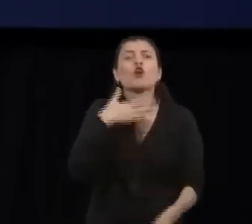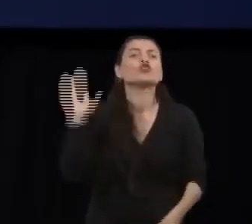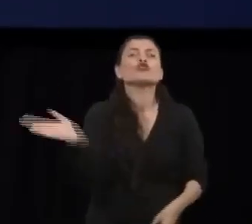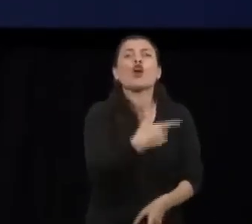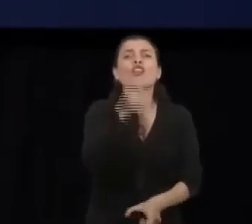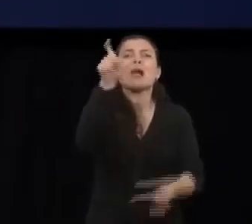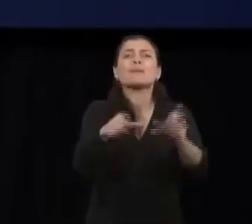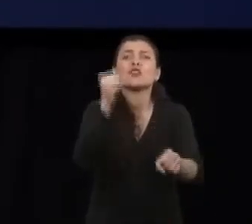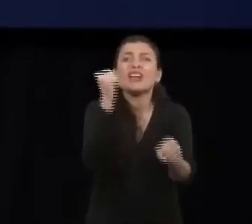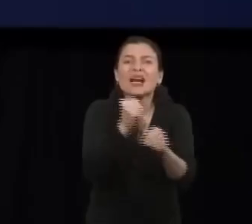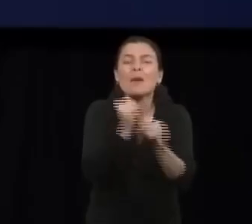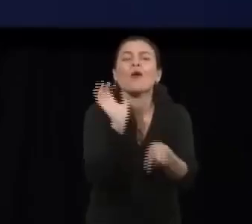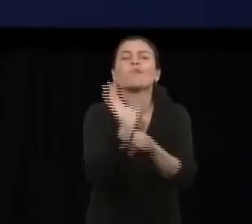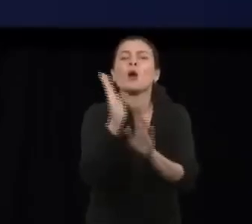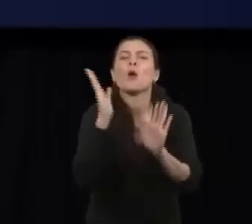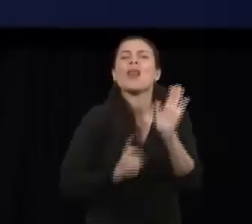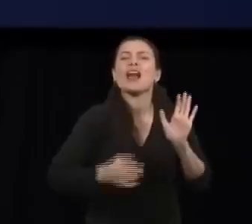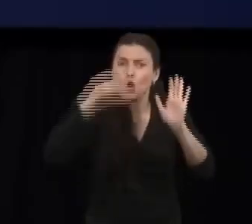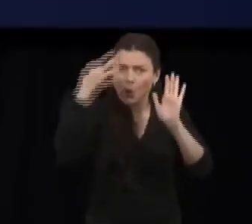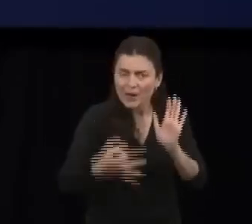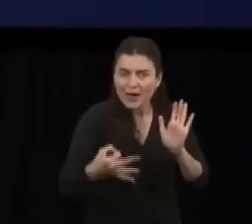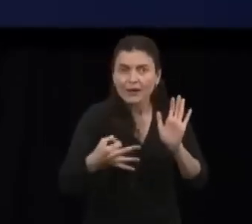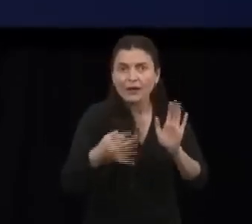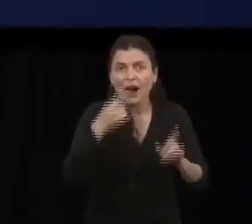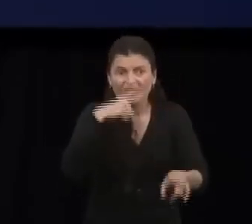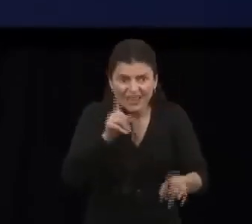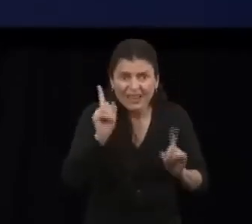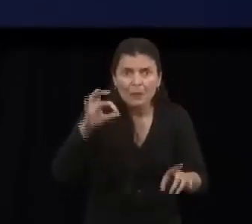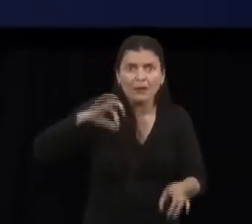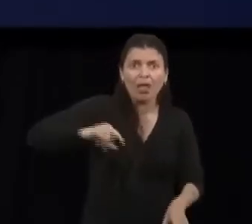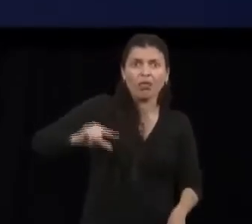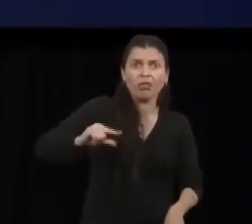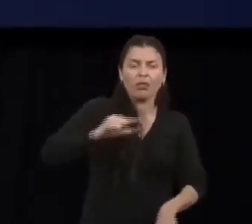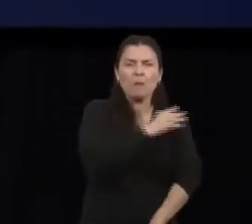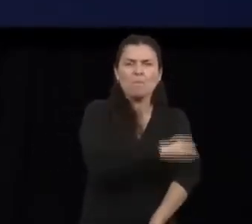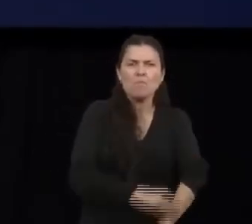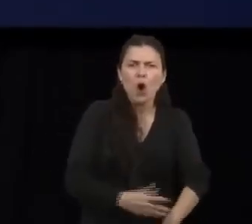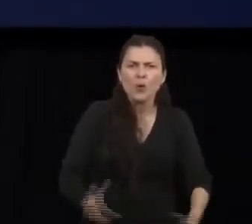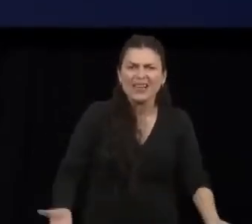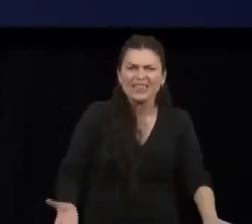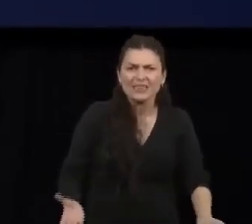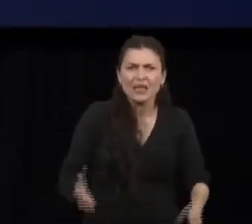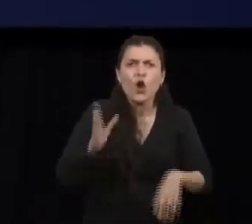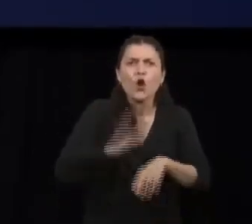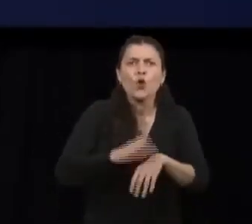were poor. That was the system they left.